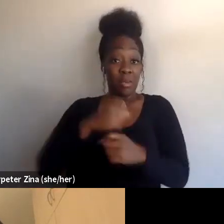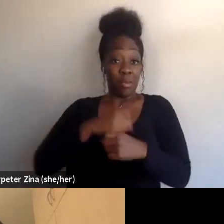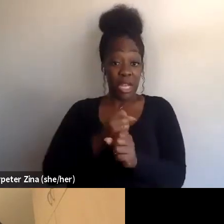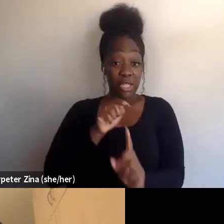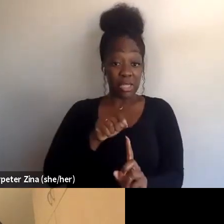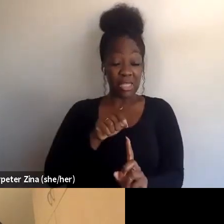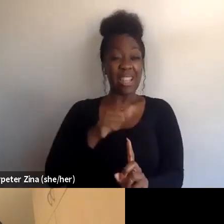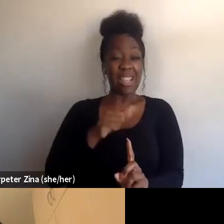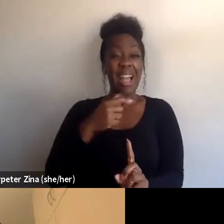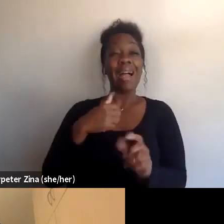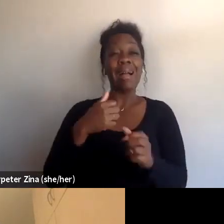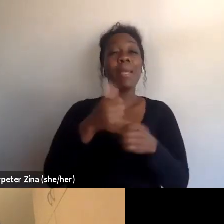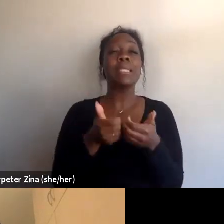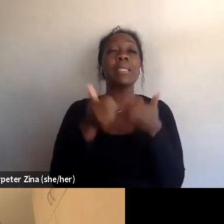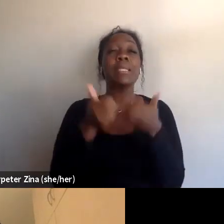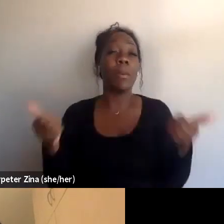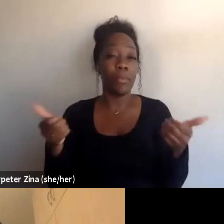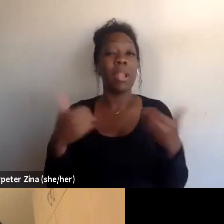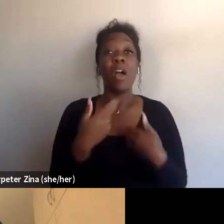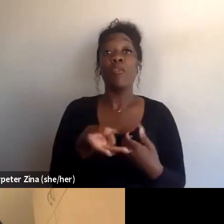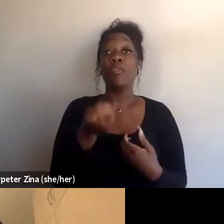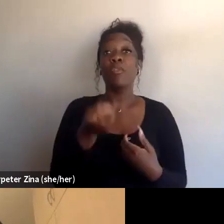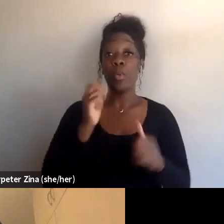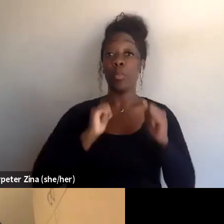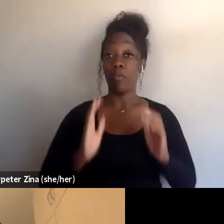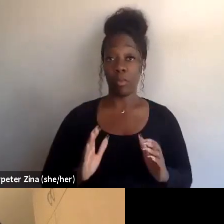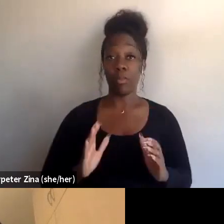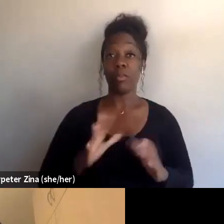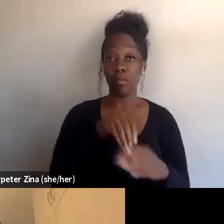so I have two performers in it and the two actors